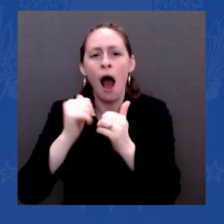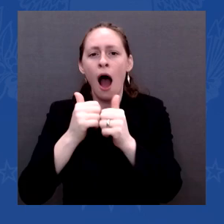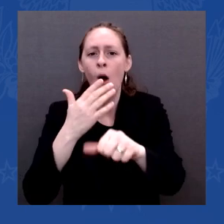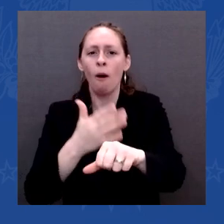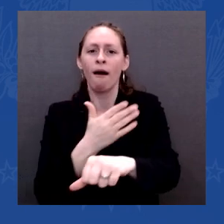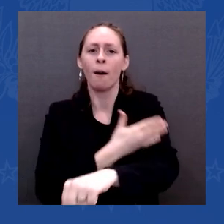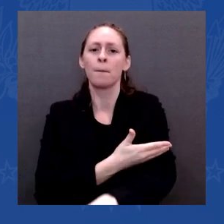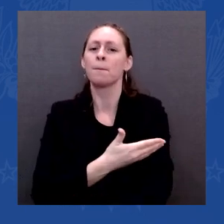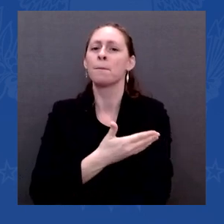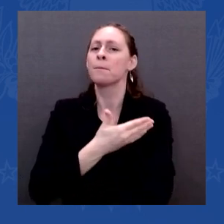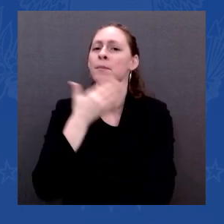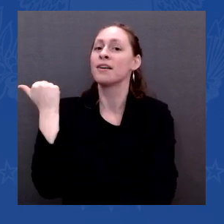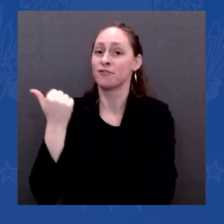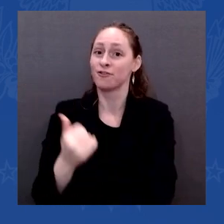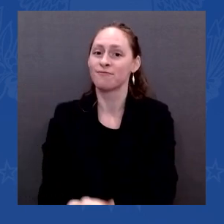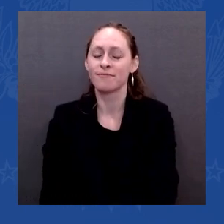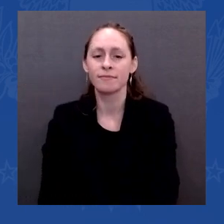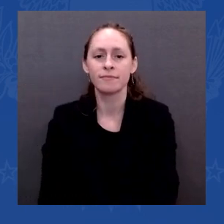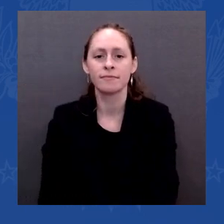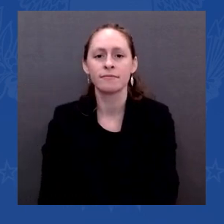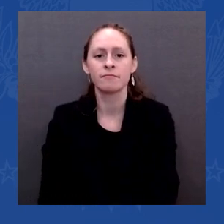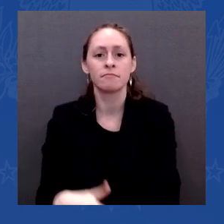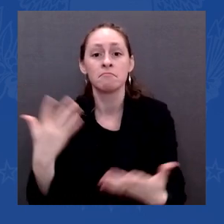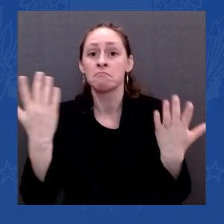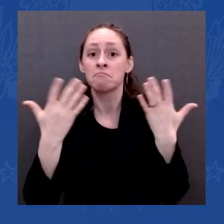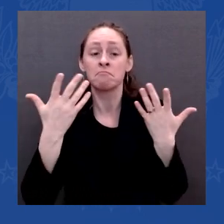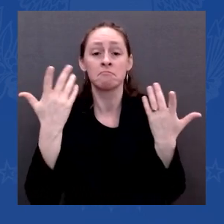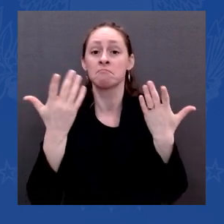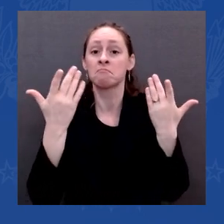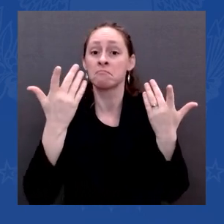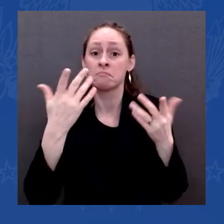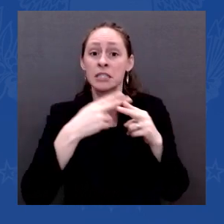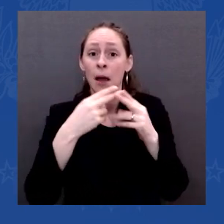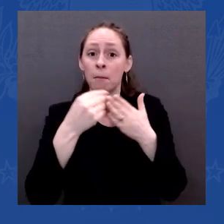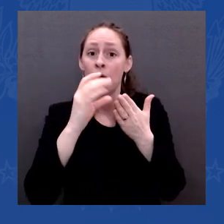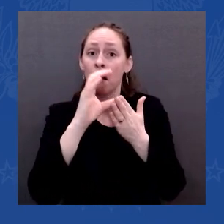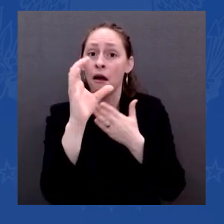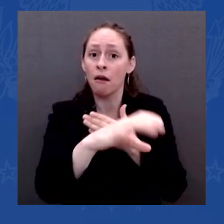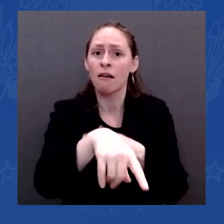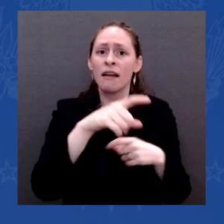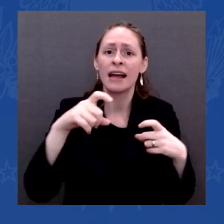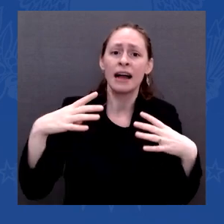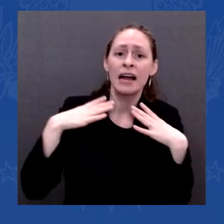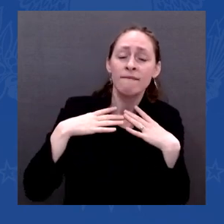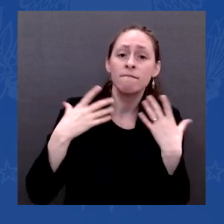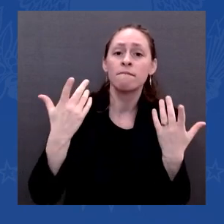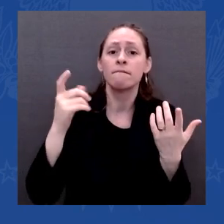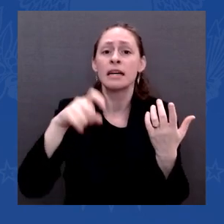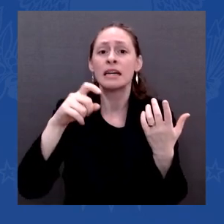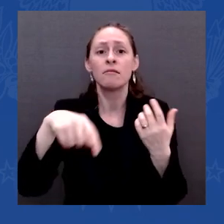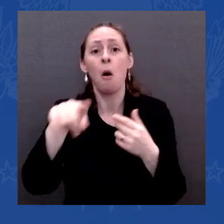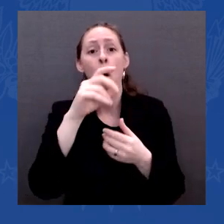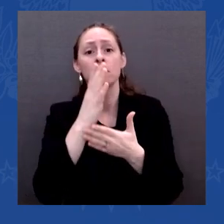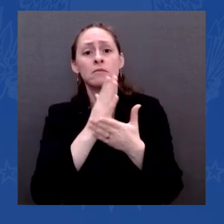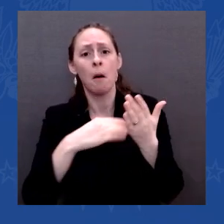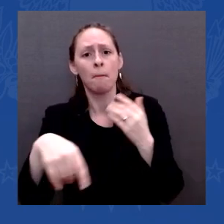dealing with Omicron; to build pathways to better jobs through union-based apprenticeships and on-the-job training;